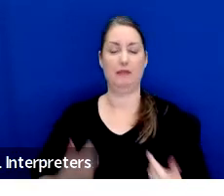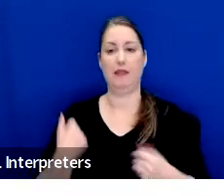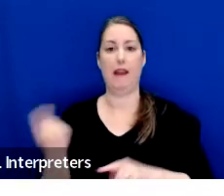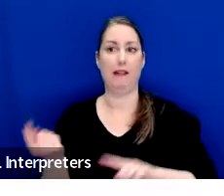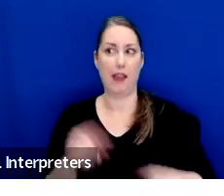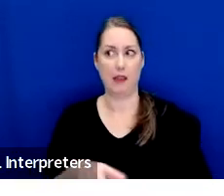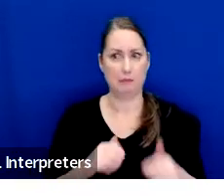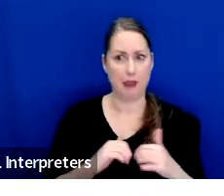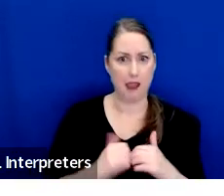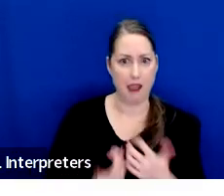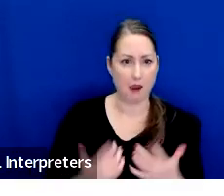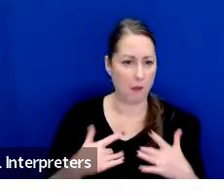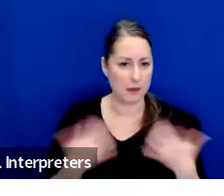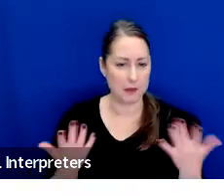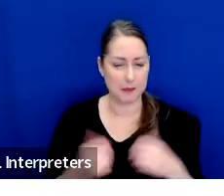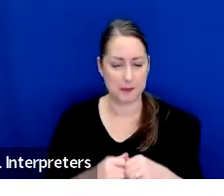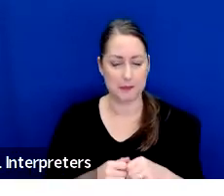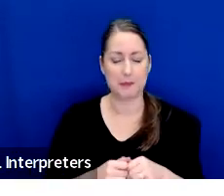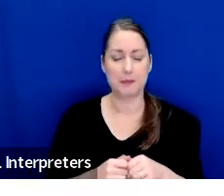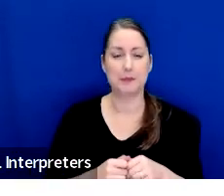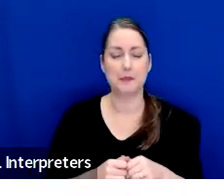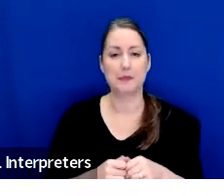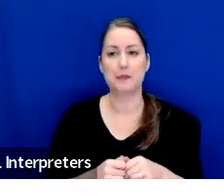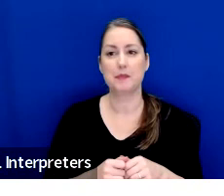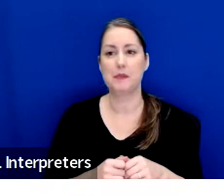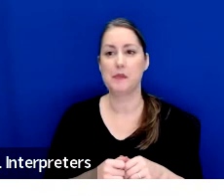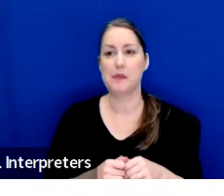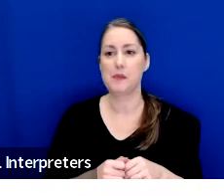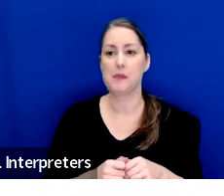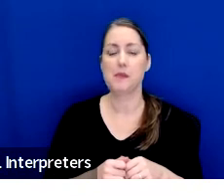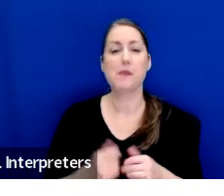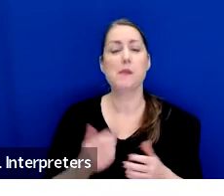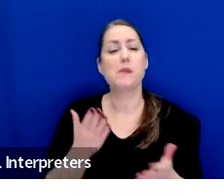I think some of you might be sort of thinking about this